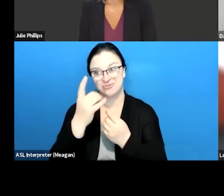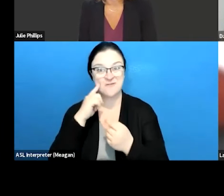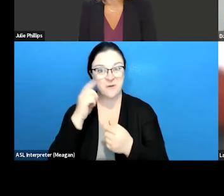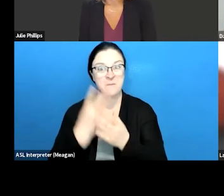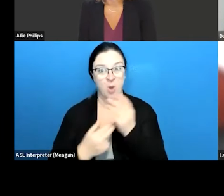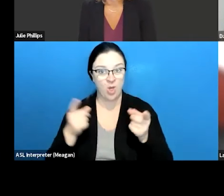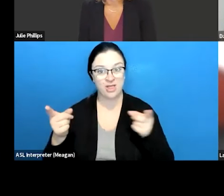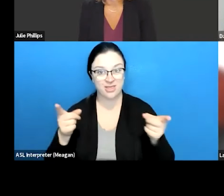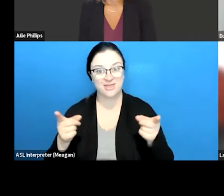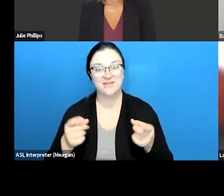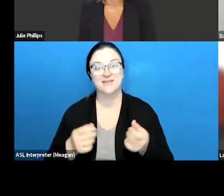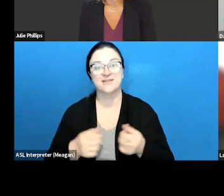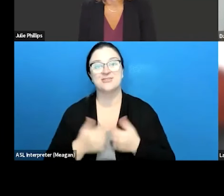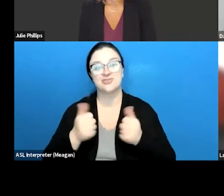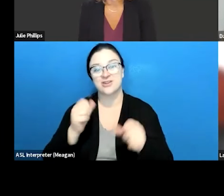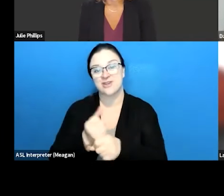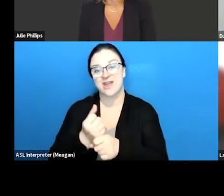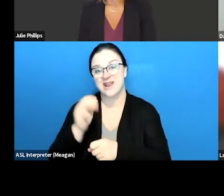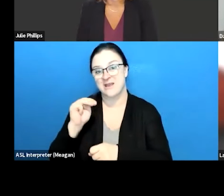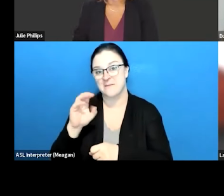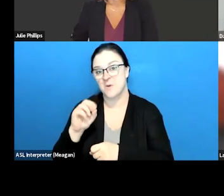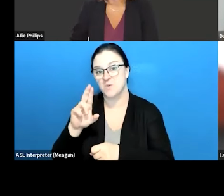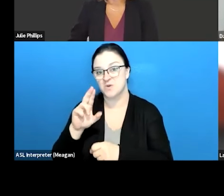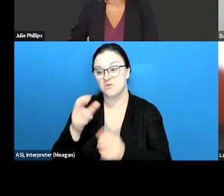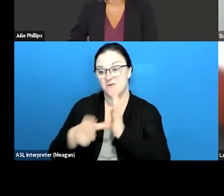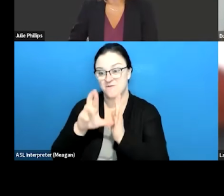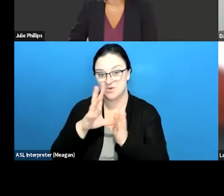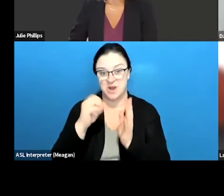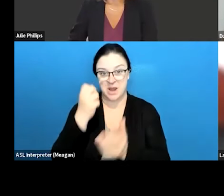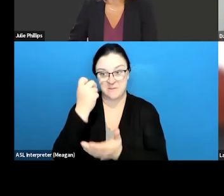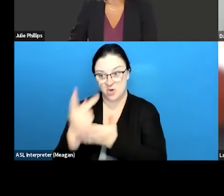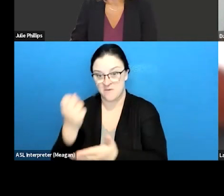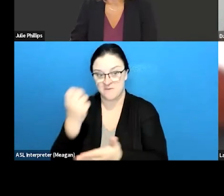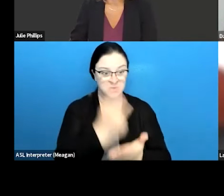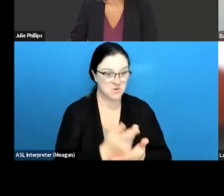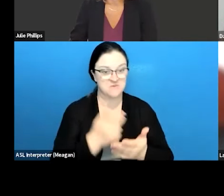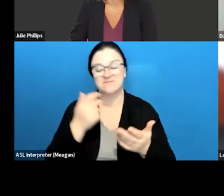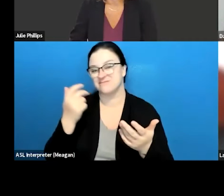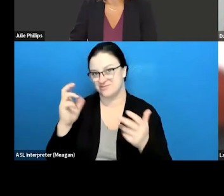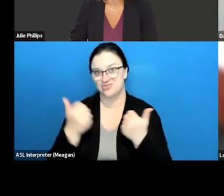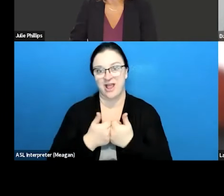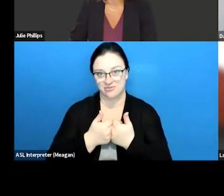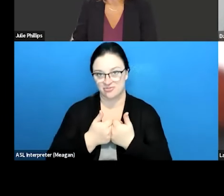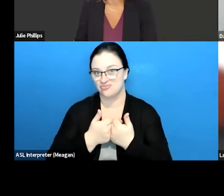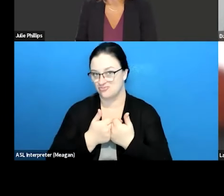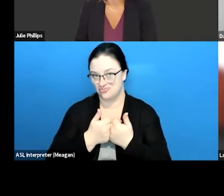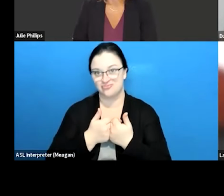Trying to get an MOU reviewed and approved by both has been a little bit challenging. We worked through that.